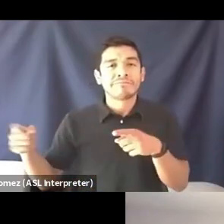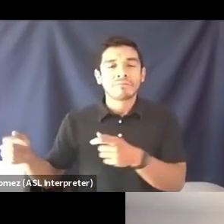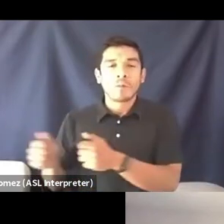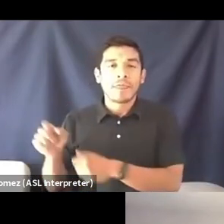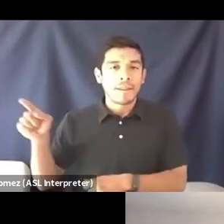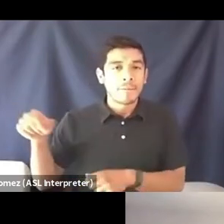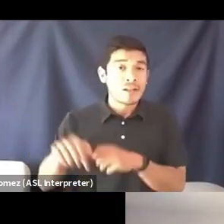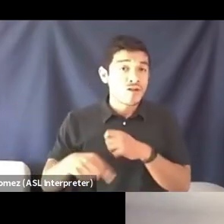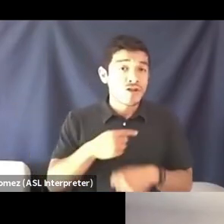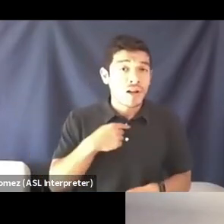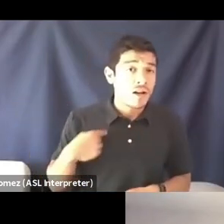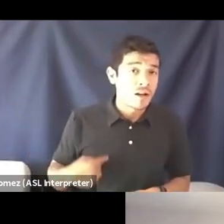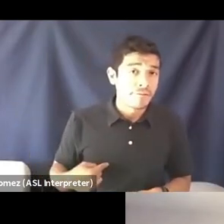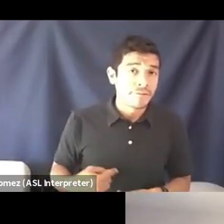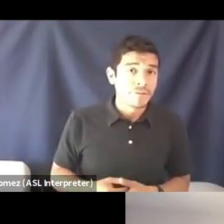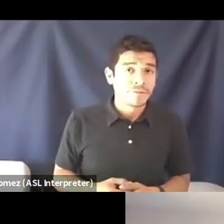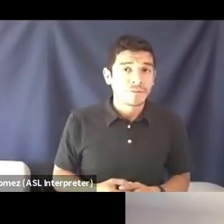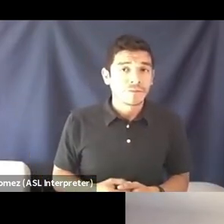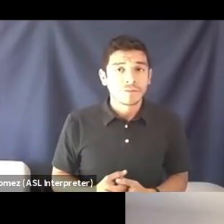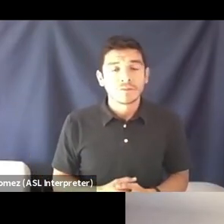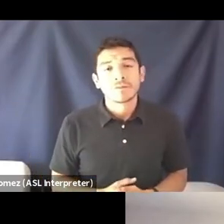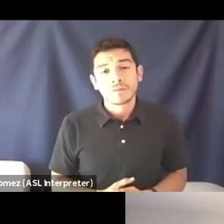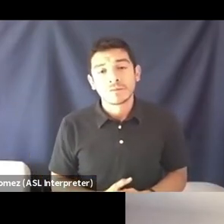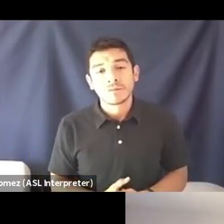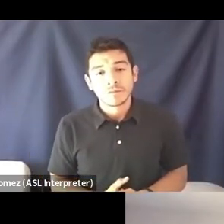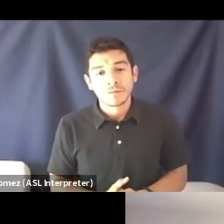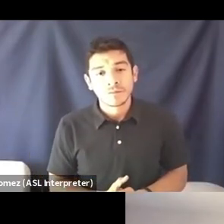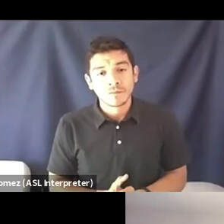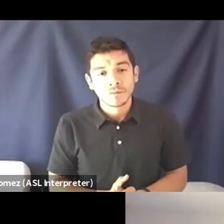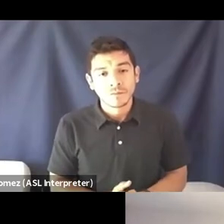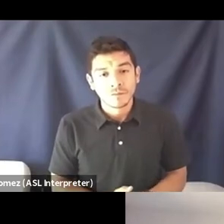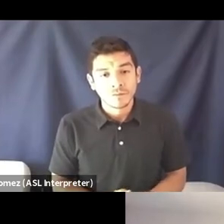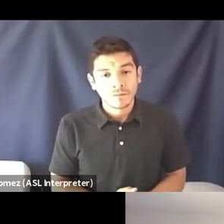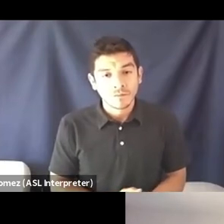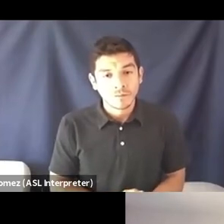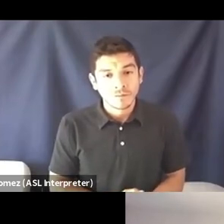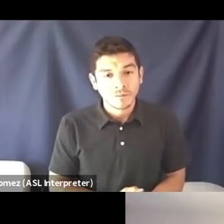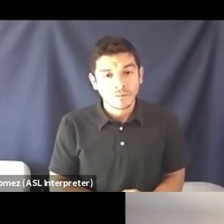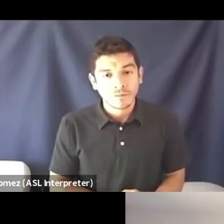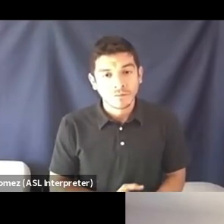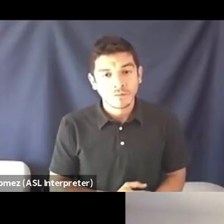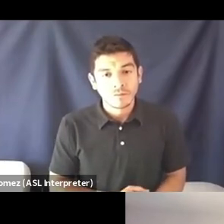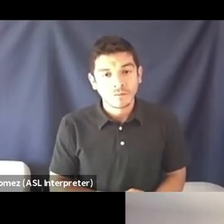Because of like the release of the film. That's great. Yeah, I was gonna ask you